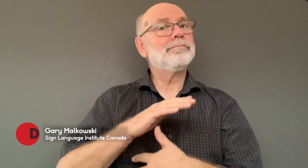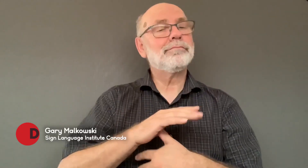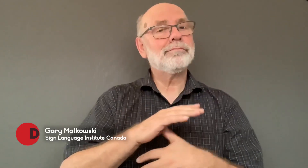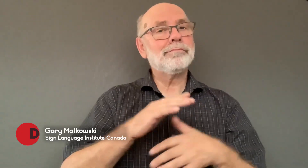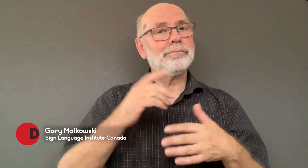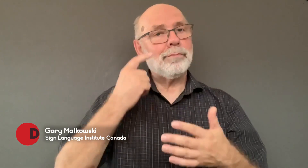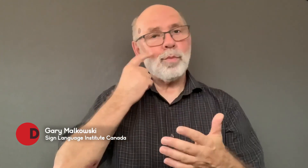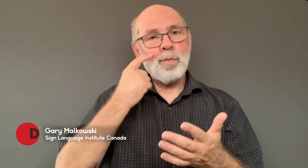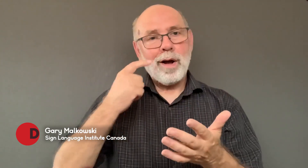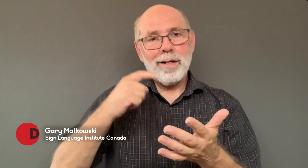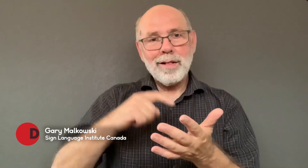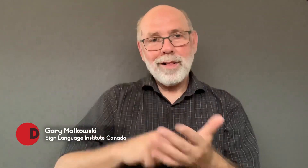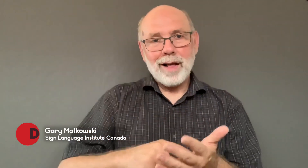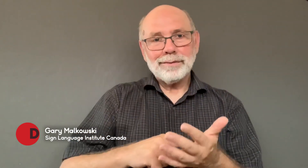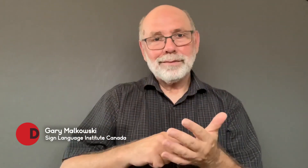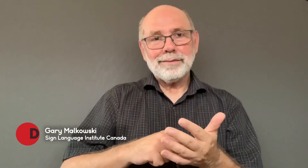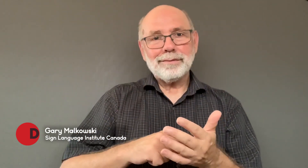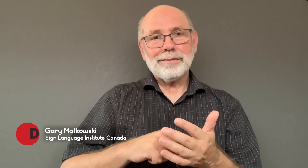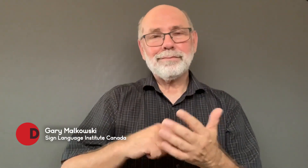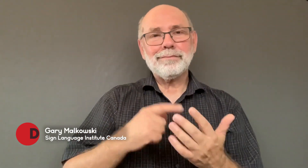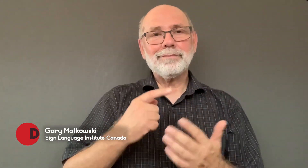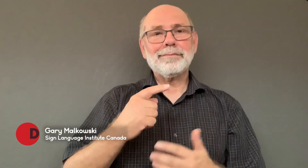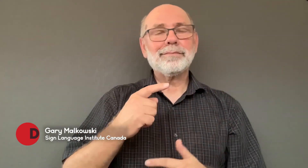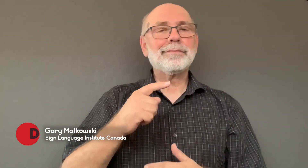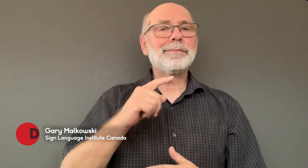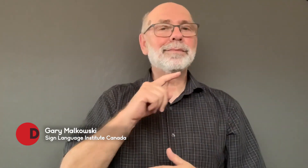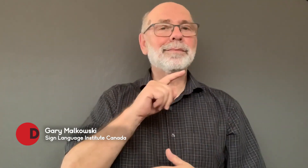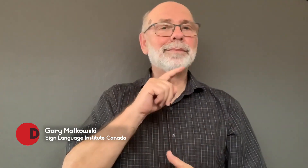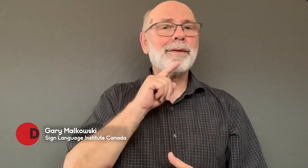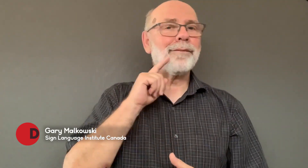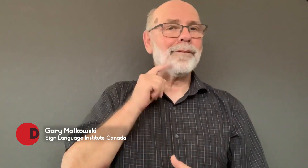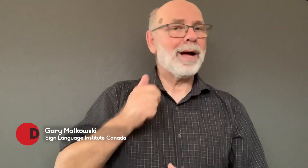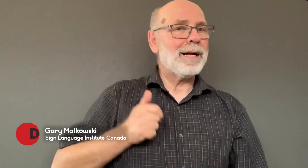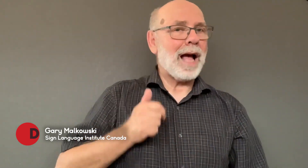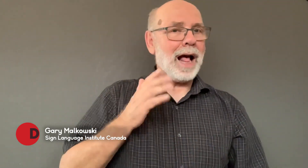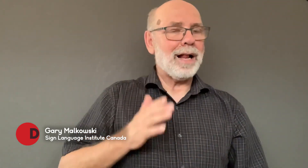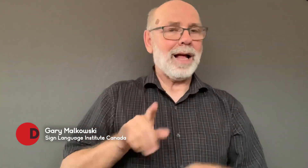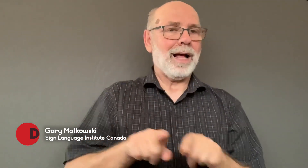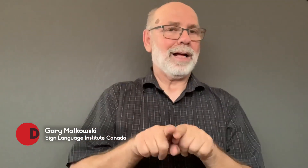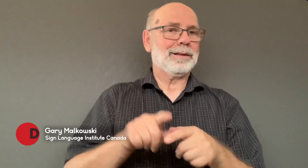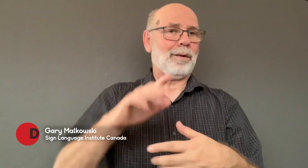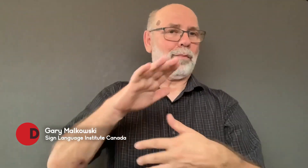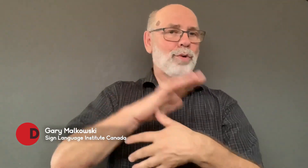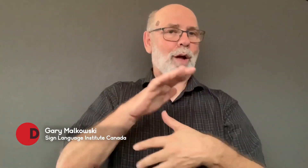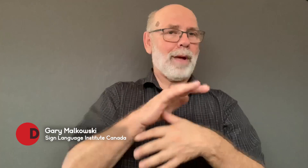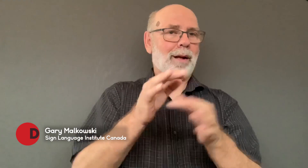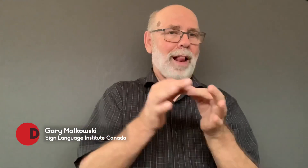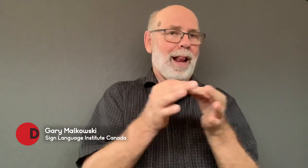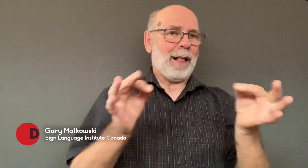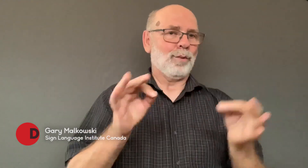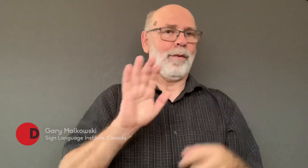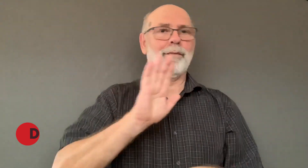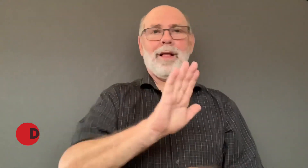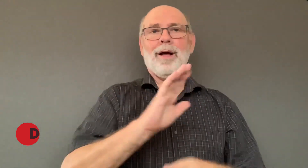Accessible Canada Act, Bill C-81 is the recognition that ASL, LSQ, and ISL are